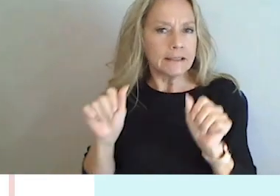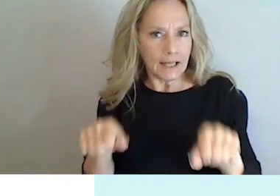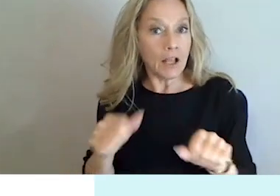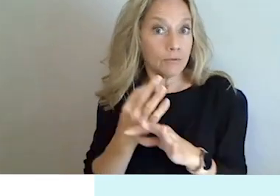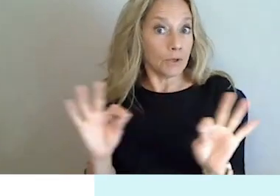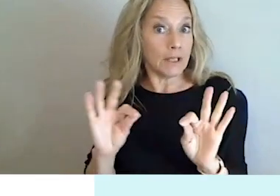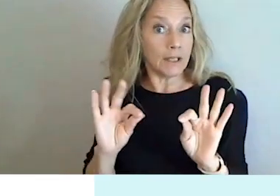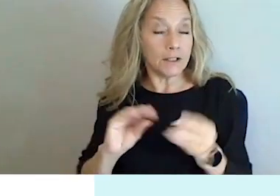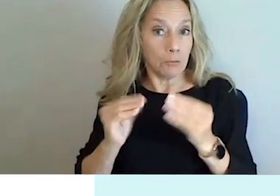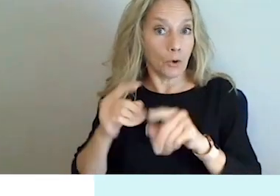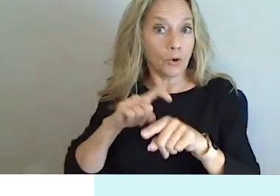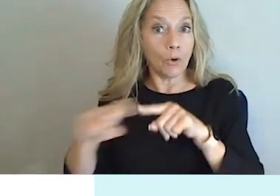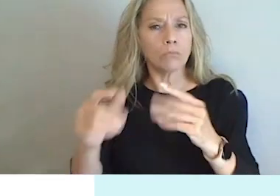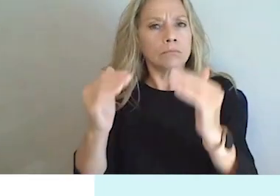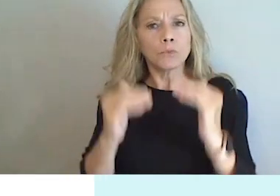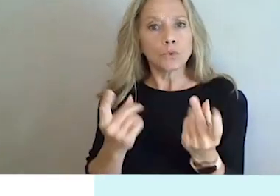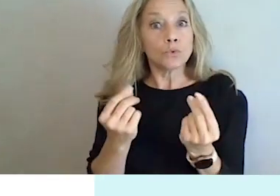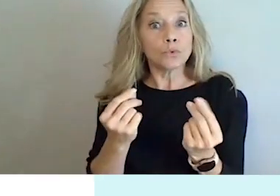instructions on locating your local D-H-S office.